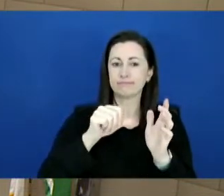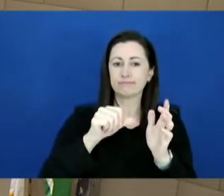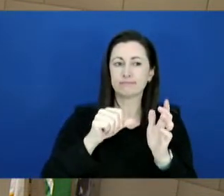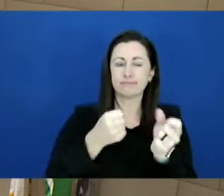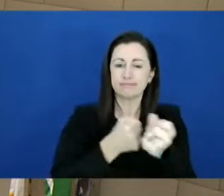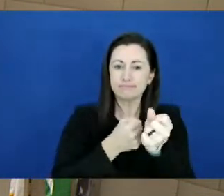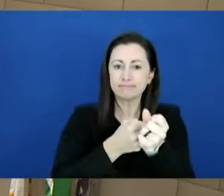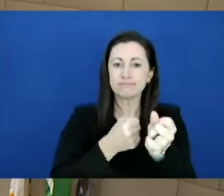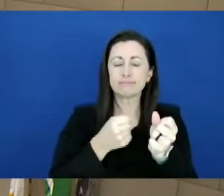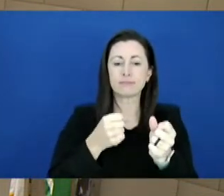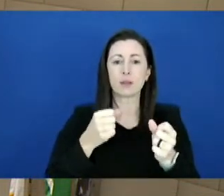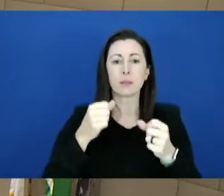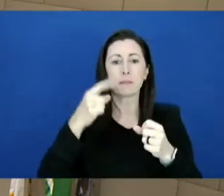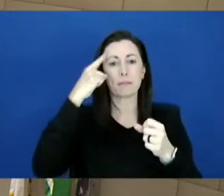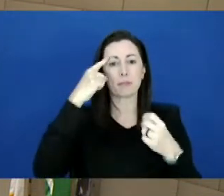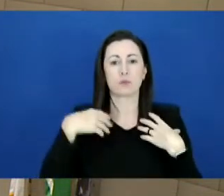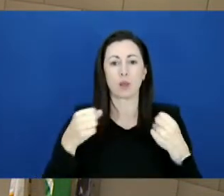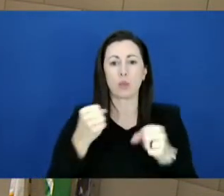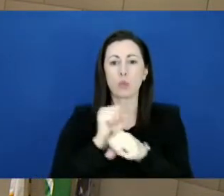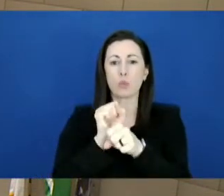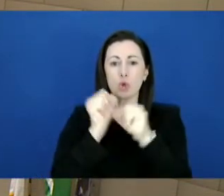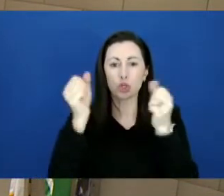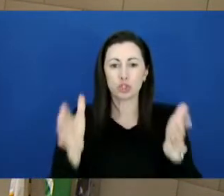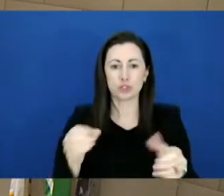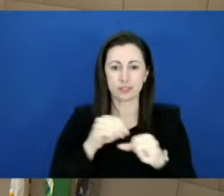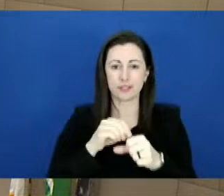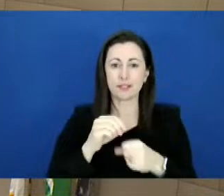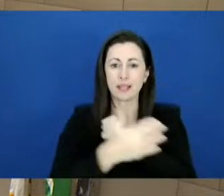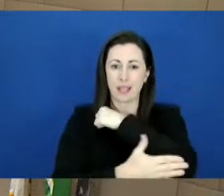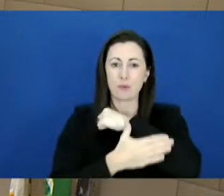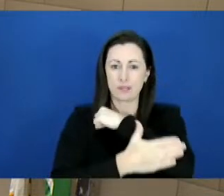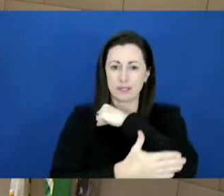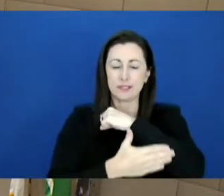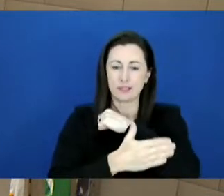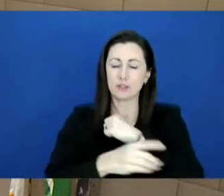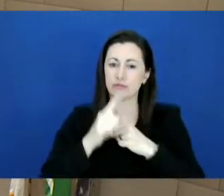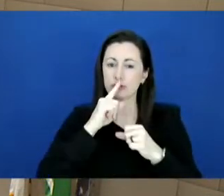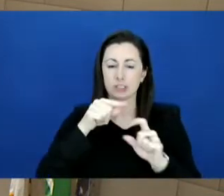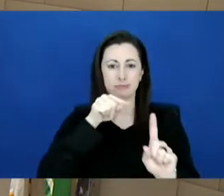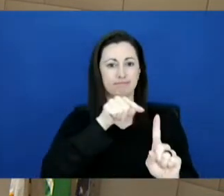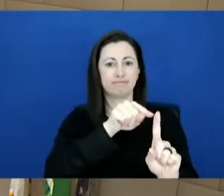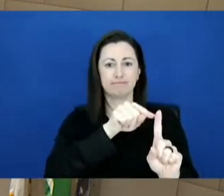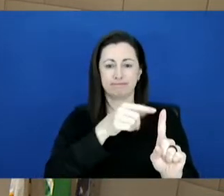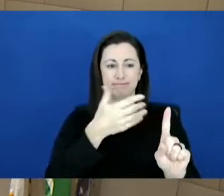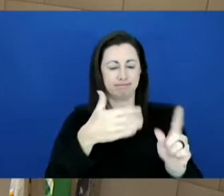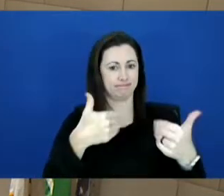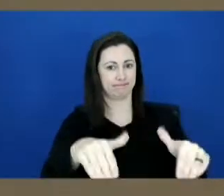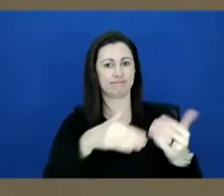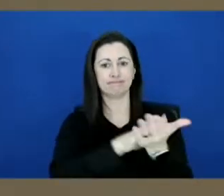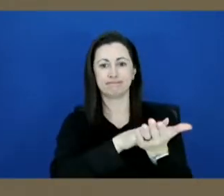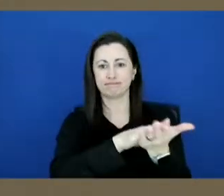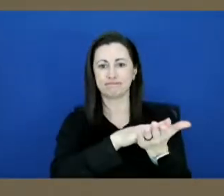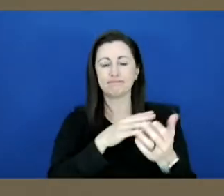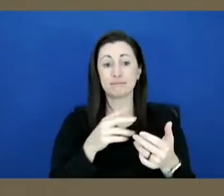AND HIGHLIGHT OUR MENTAL HEALTH